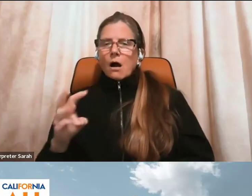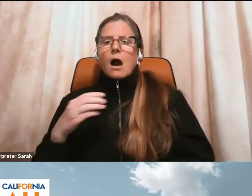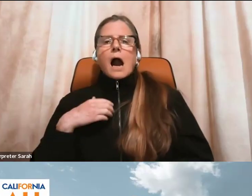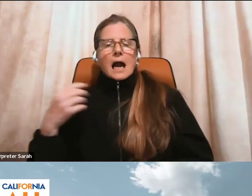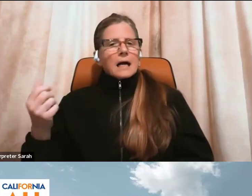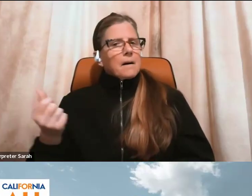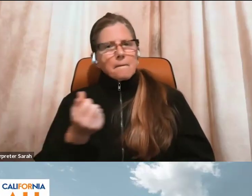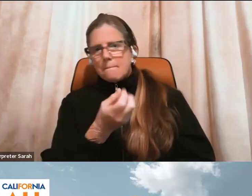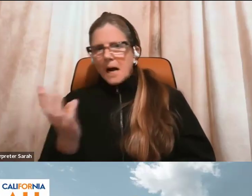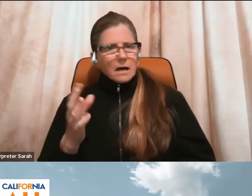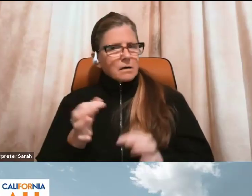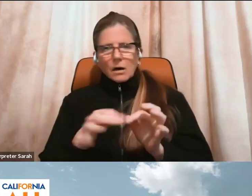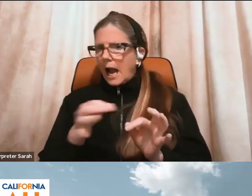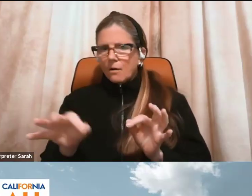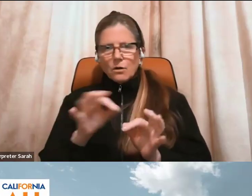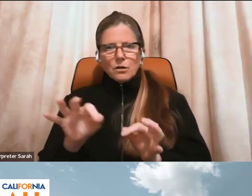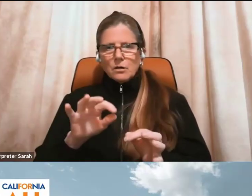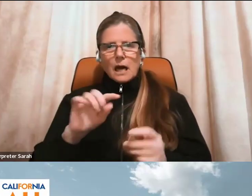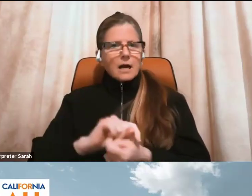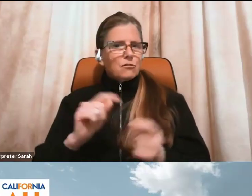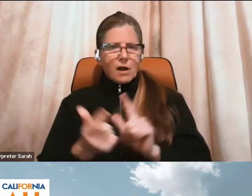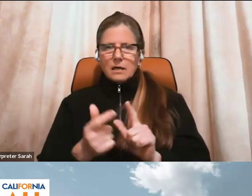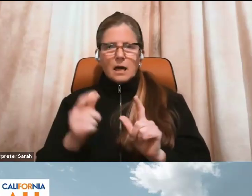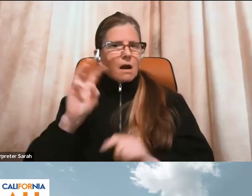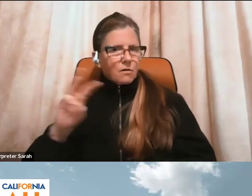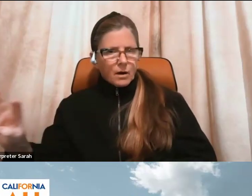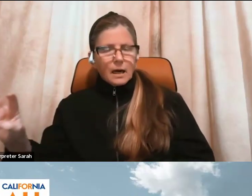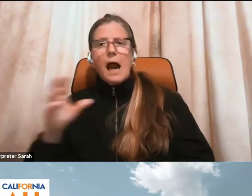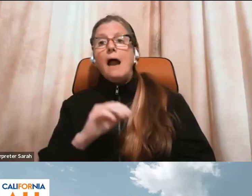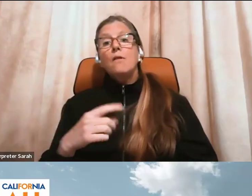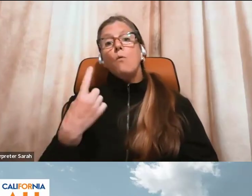that it translates to on our website, and on the one-pager, we will have